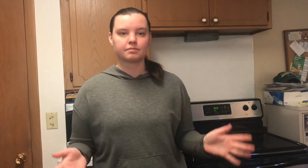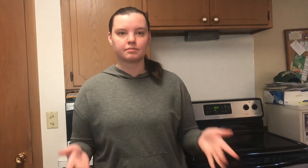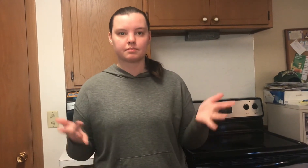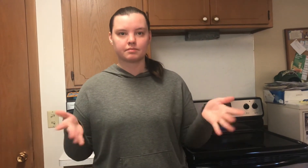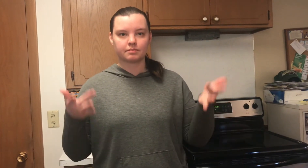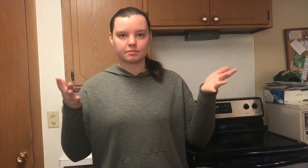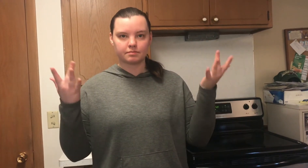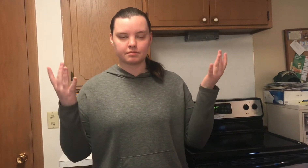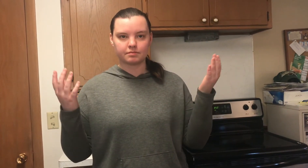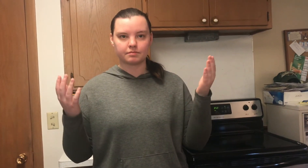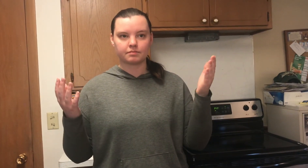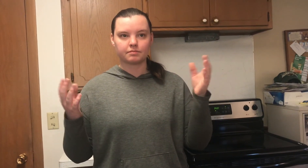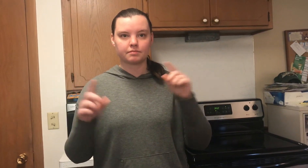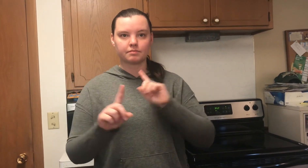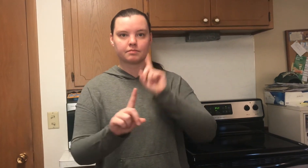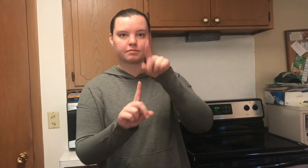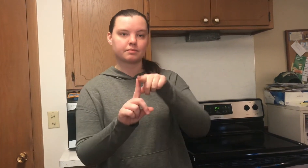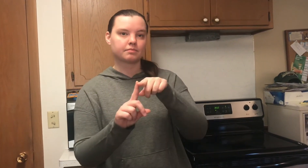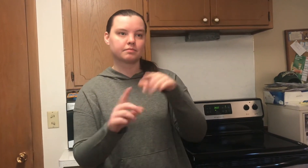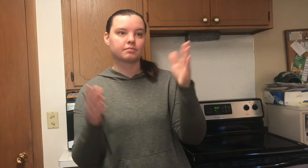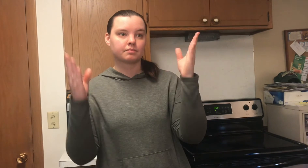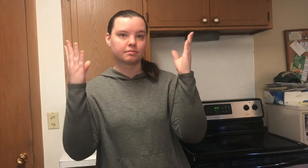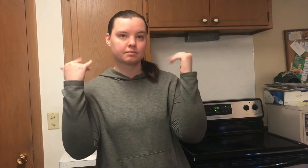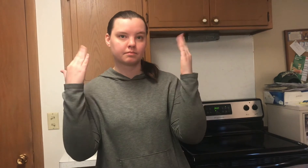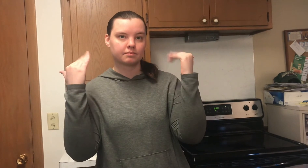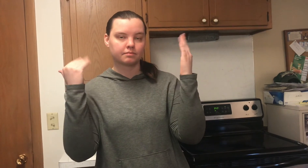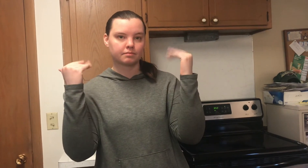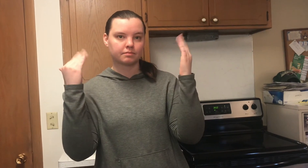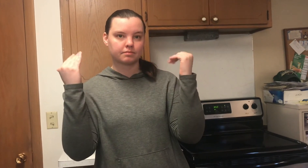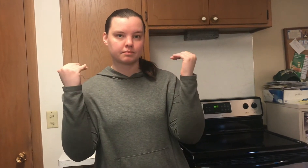Wait for it to cool.